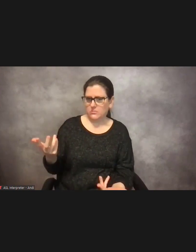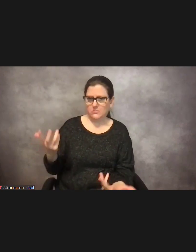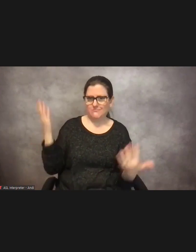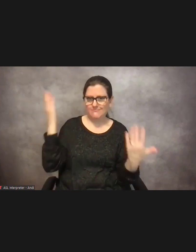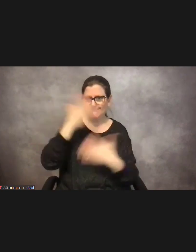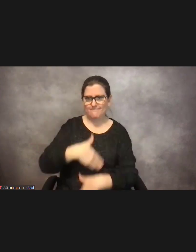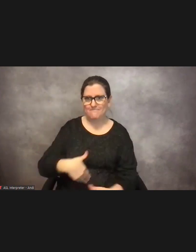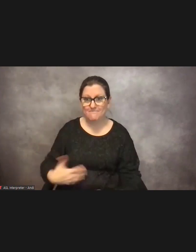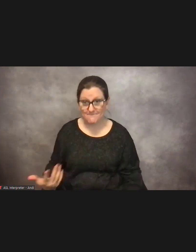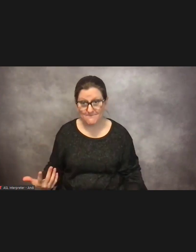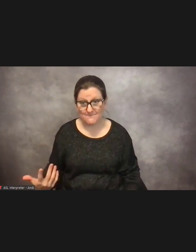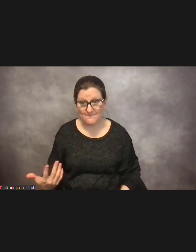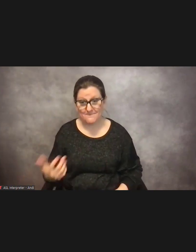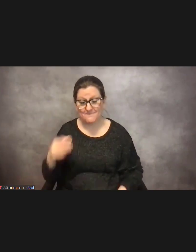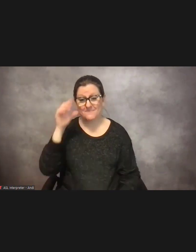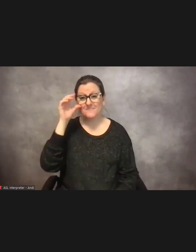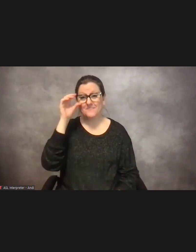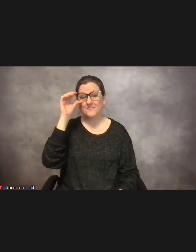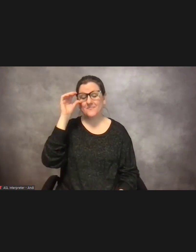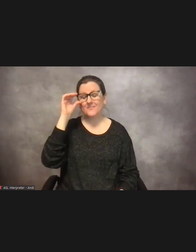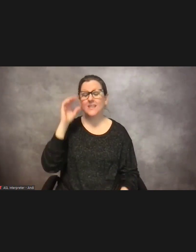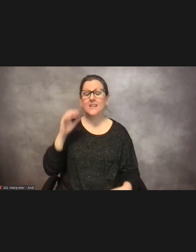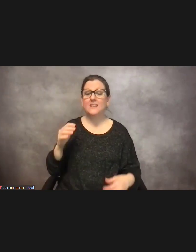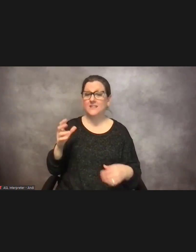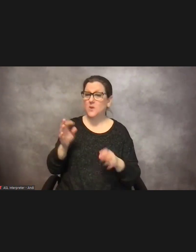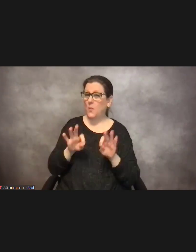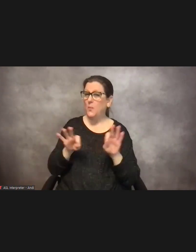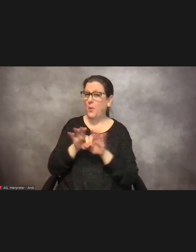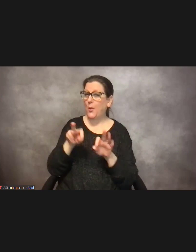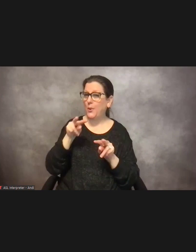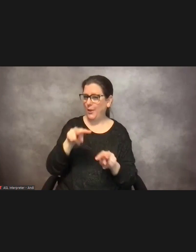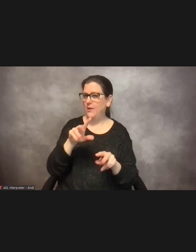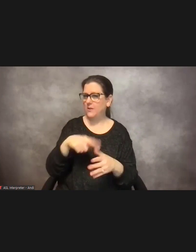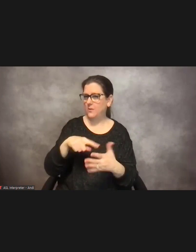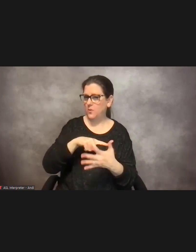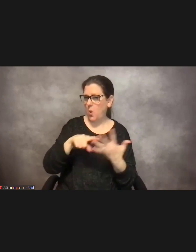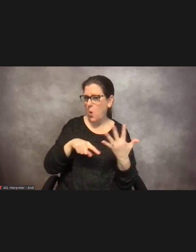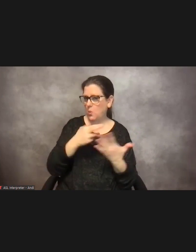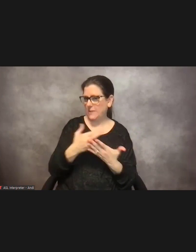accommodating for a hearing loss. So, um, check out those resources.